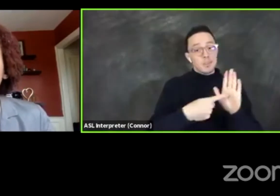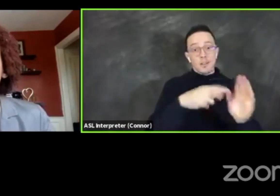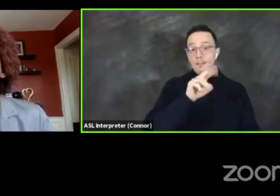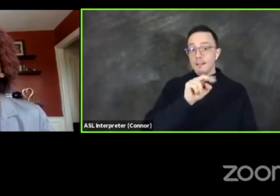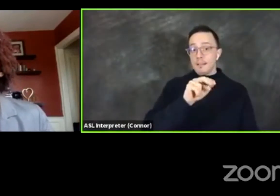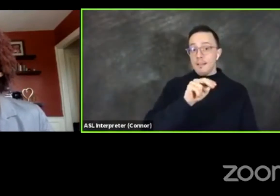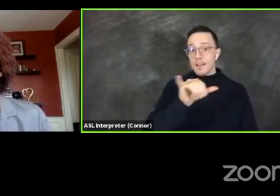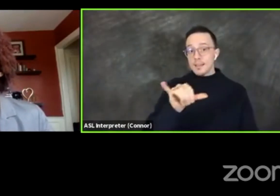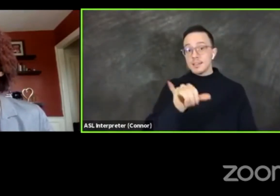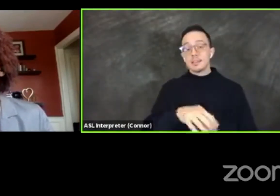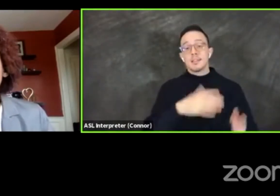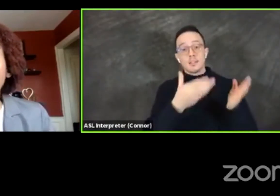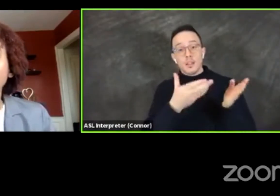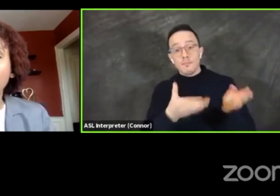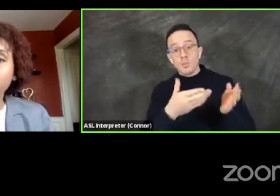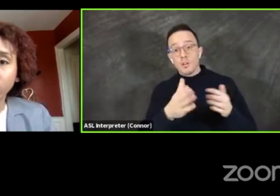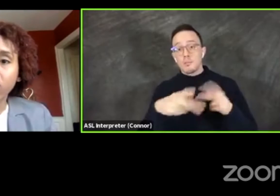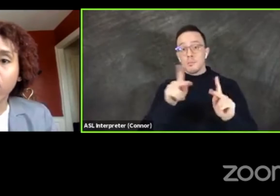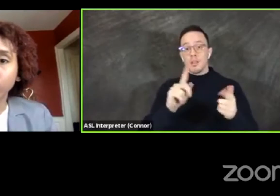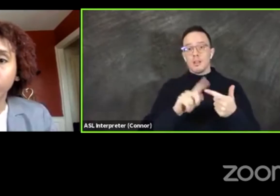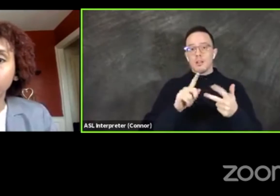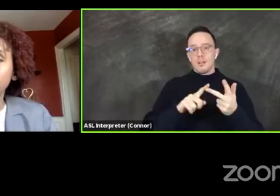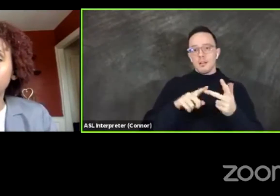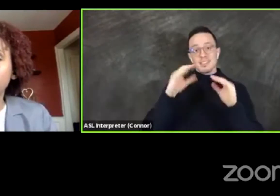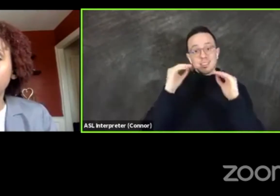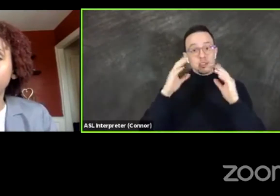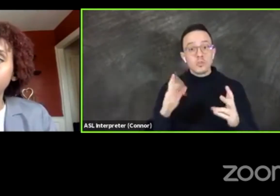POLITICAL LEADERS AND HISTORIANS. WE HONOR THEIR CONTRIBUTIONS TO THE DIVERSITY